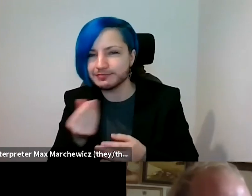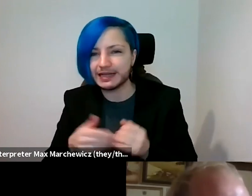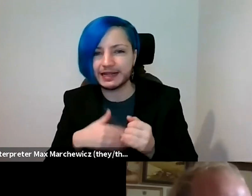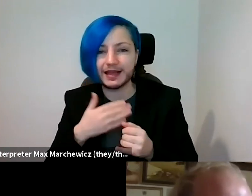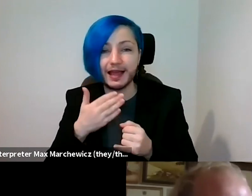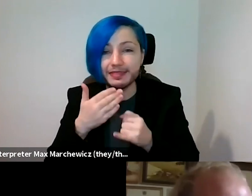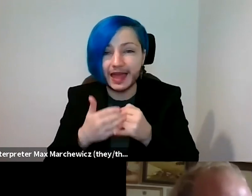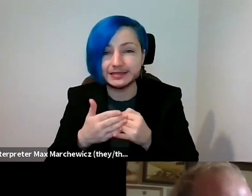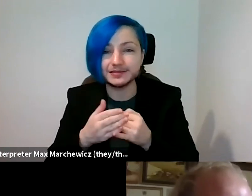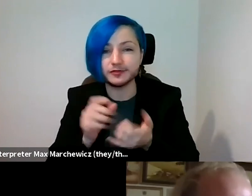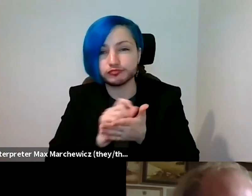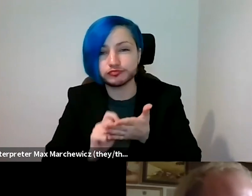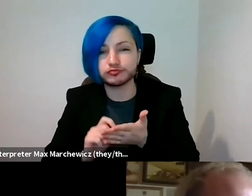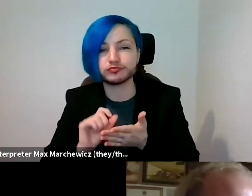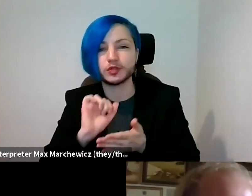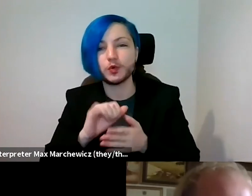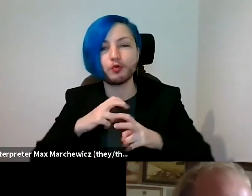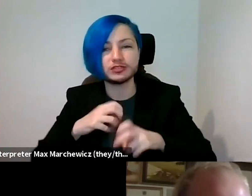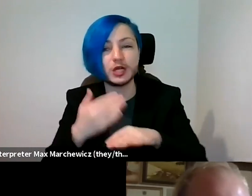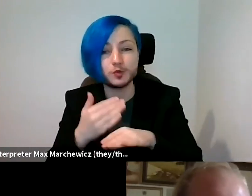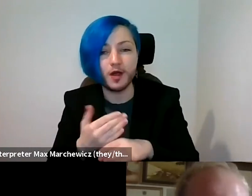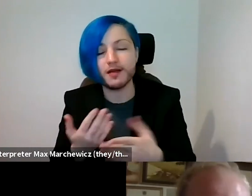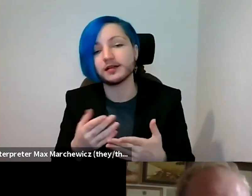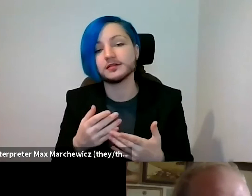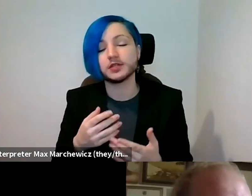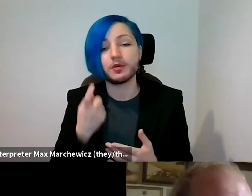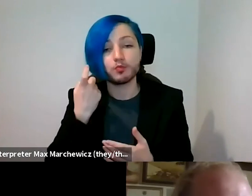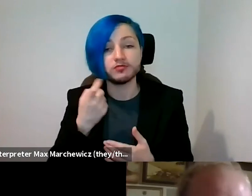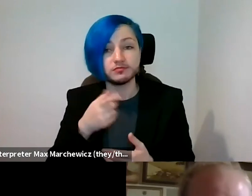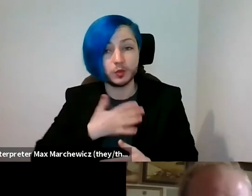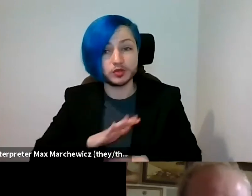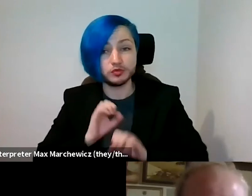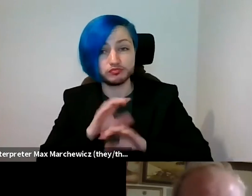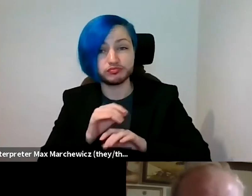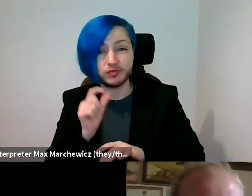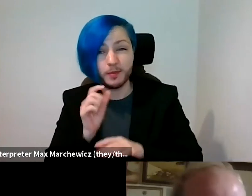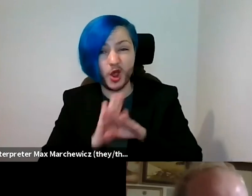for your research work, and I wonder if you'd wanted to even speak a little bit about that.